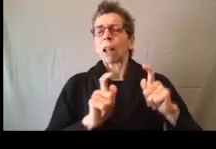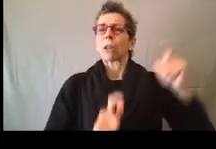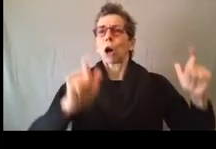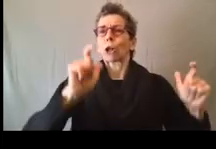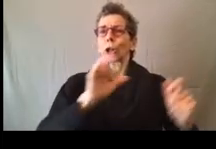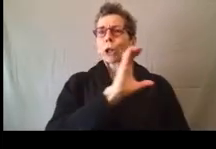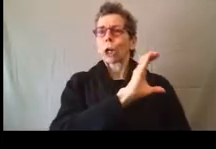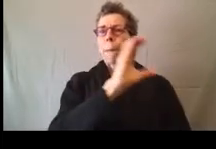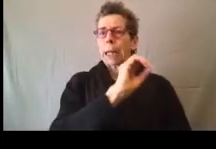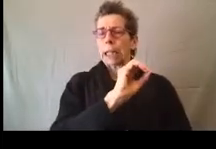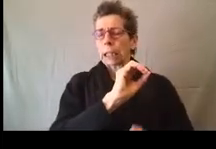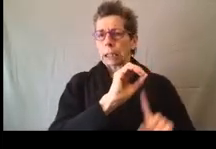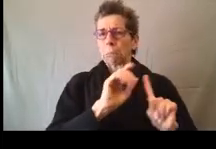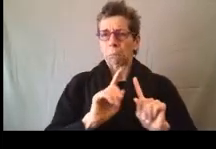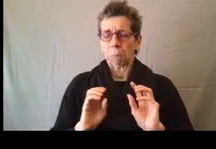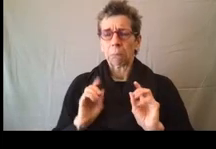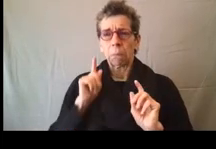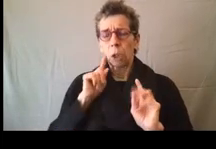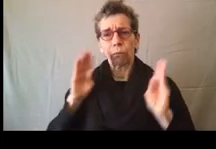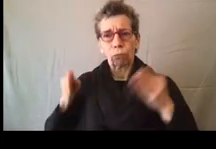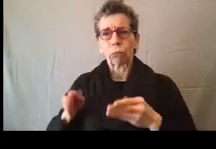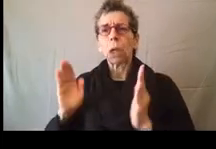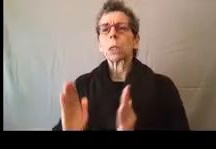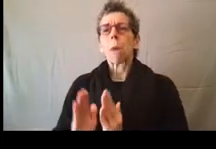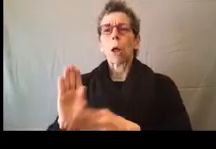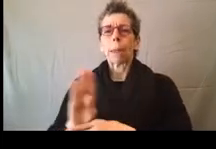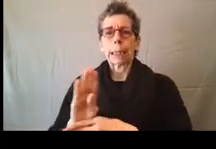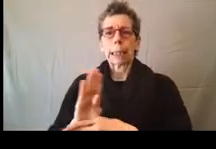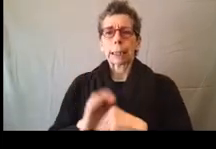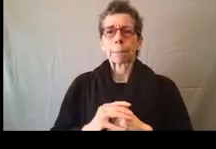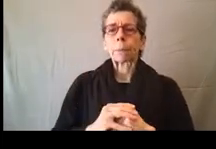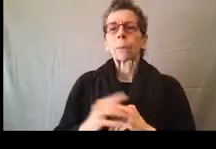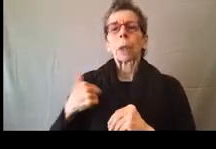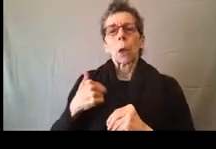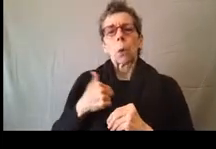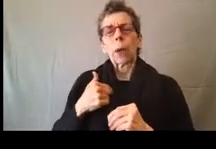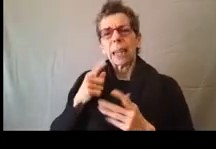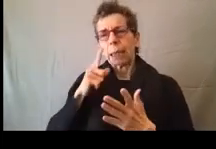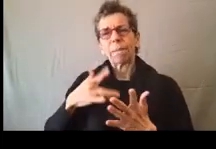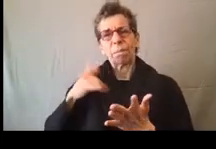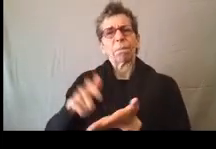counterparts. So, in order to support this group, we wanted to conduct some research